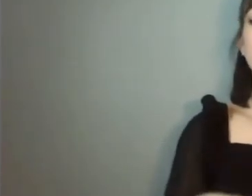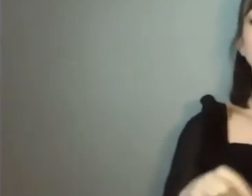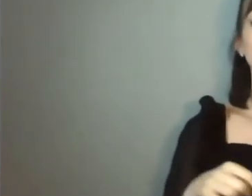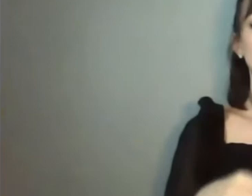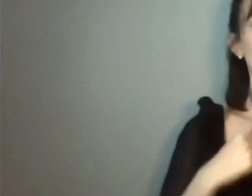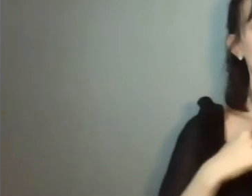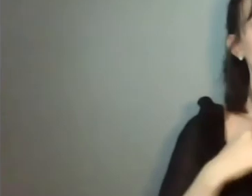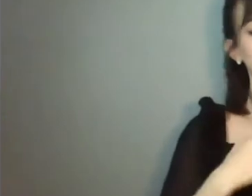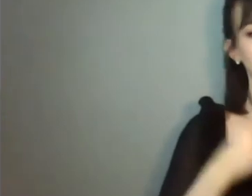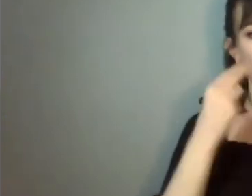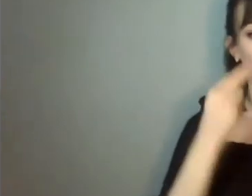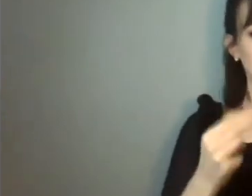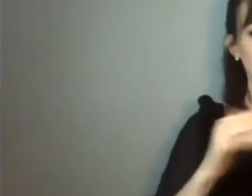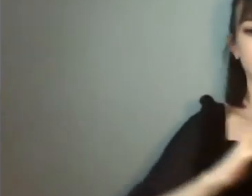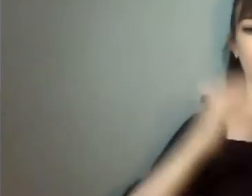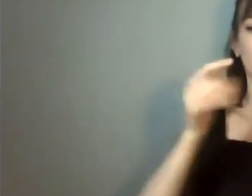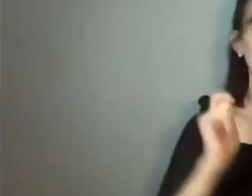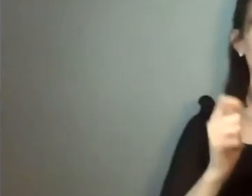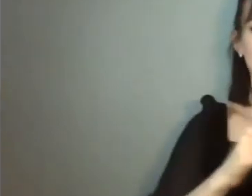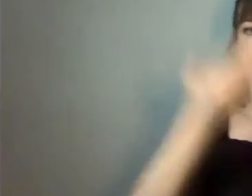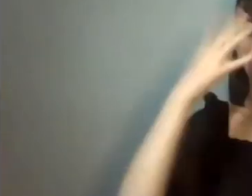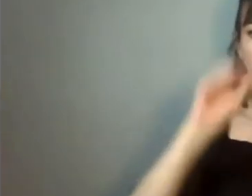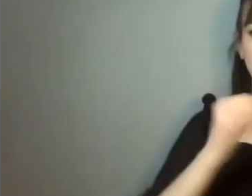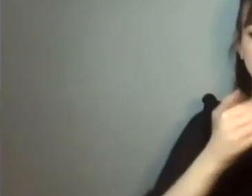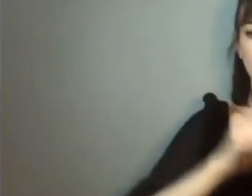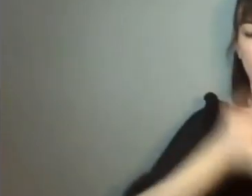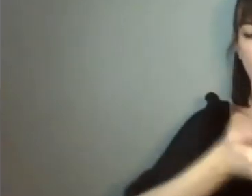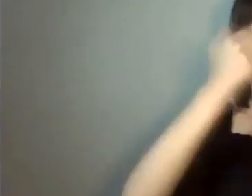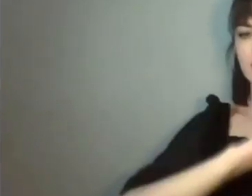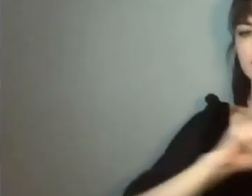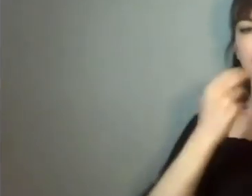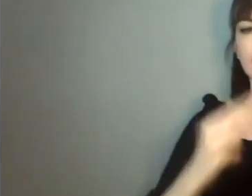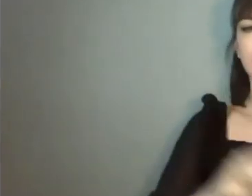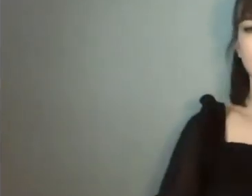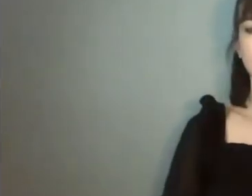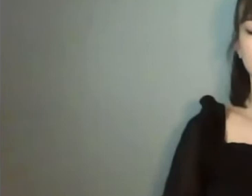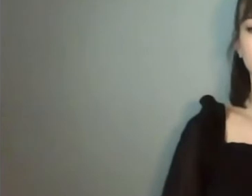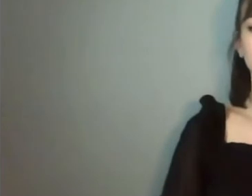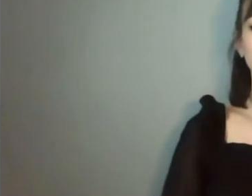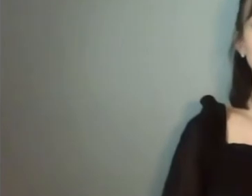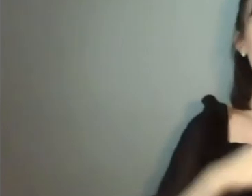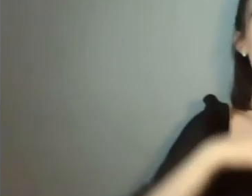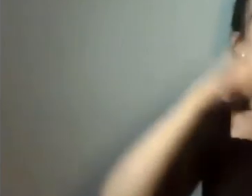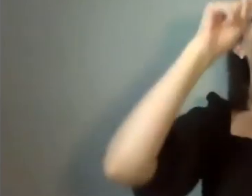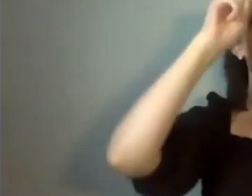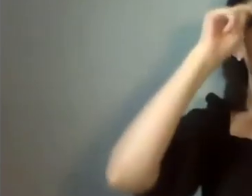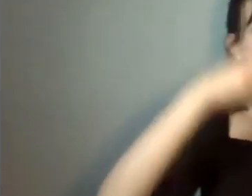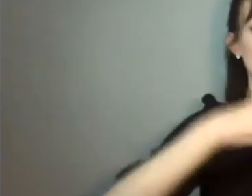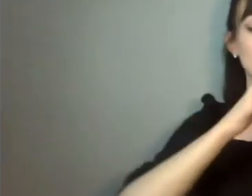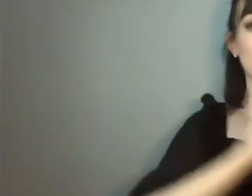and more training and more education to go yet. I think in terms of the impact then, we have to